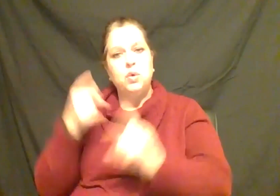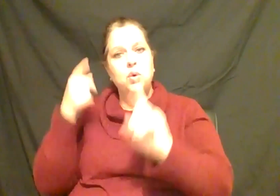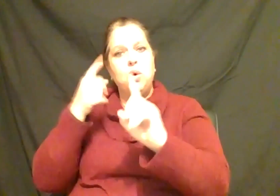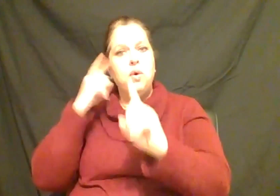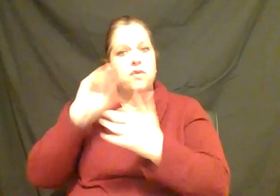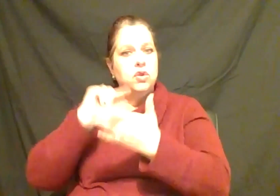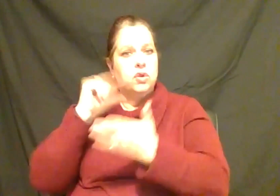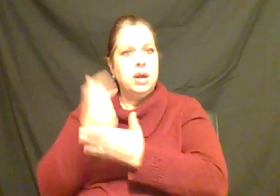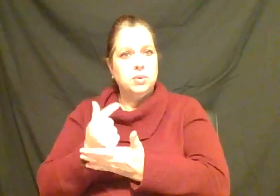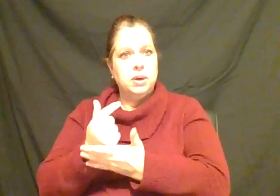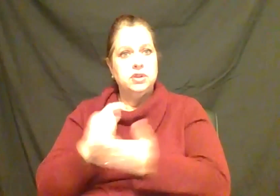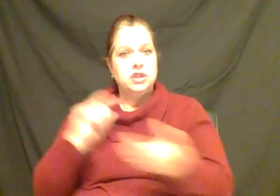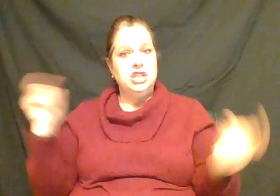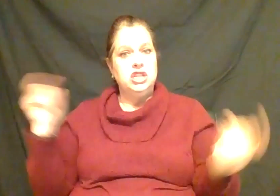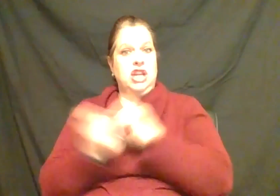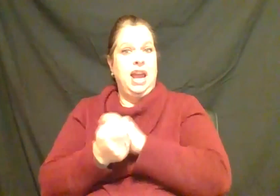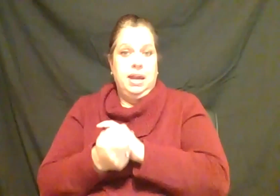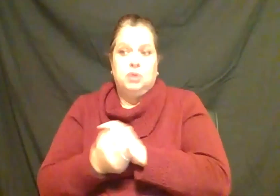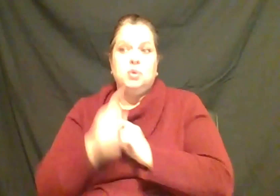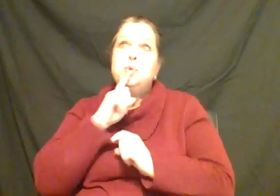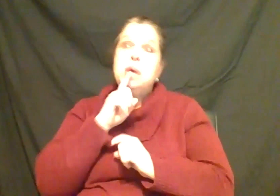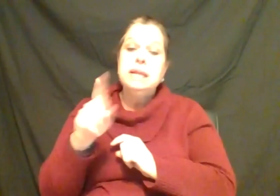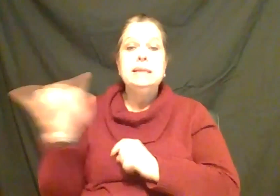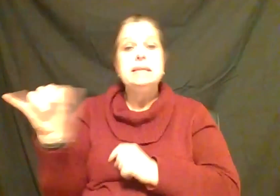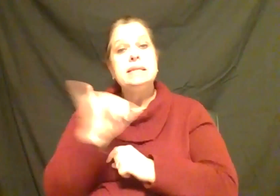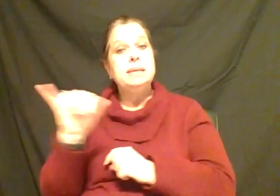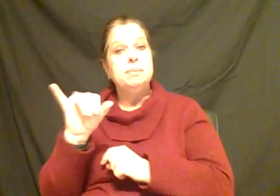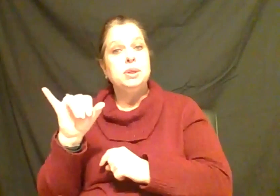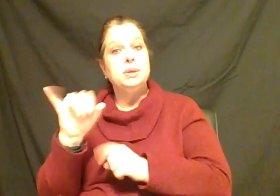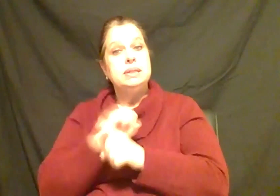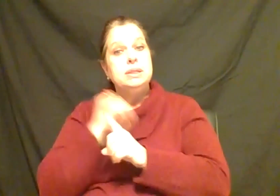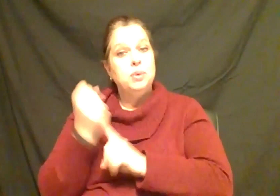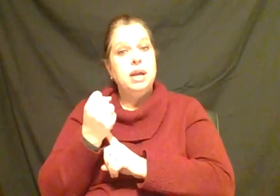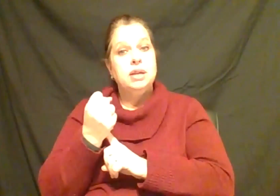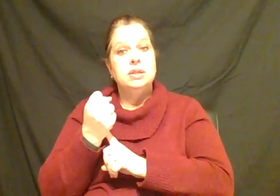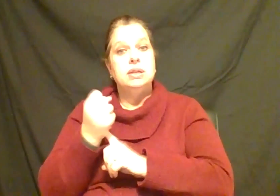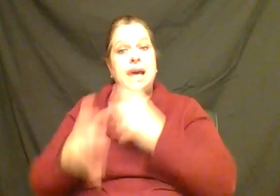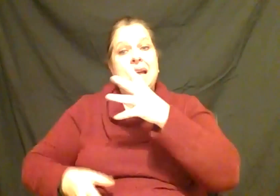this really would put us in a similar position of providing additional flexibility within our